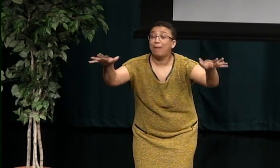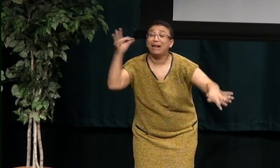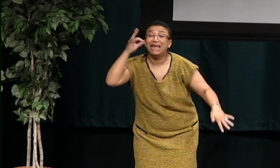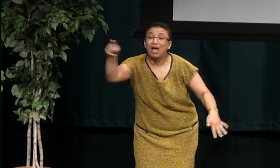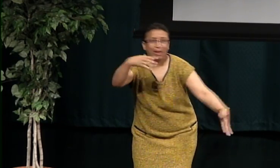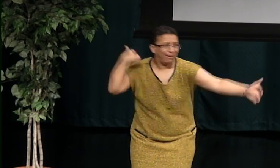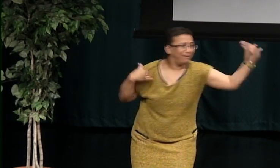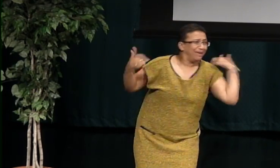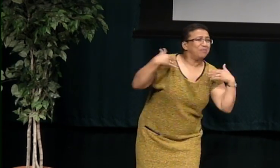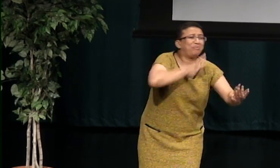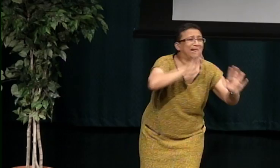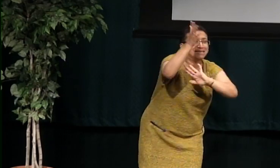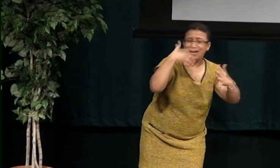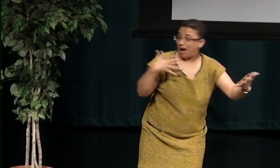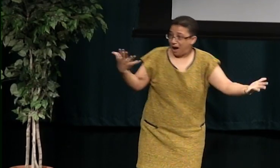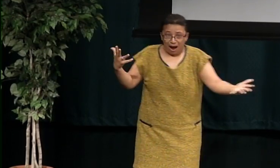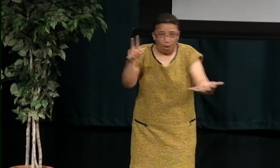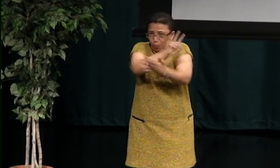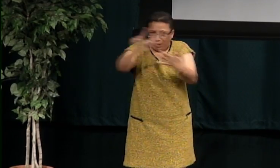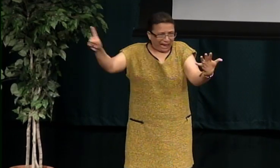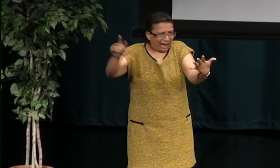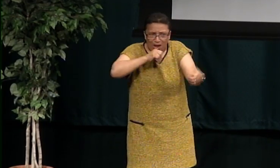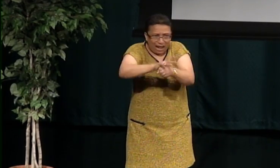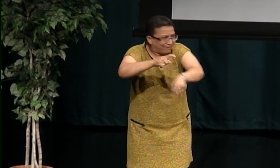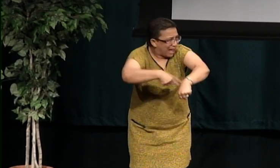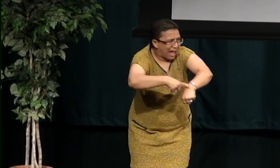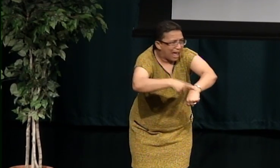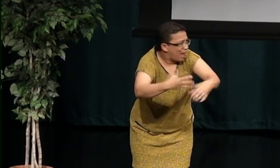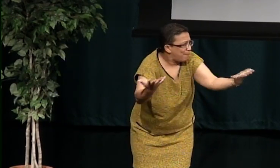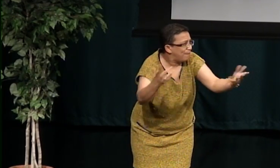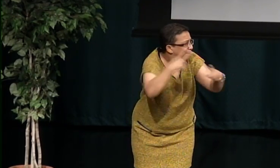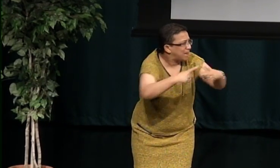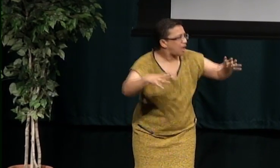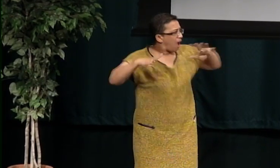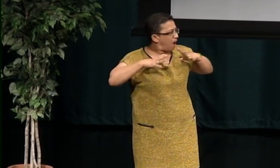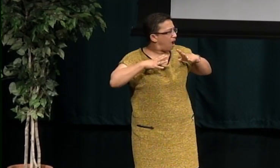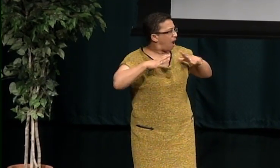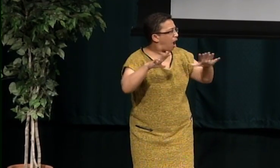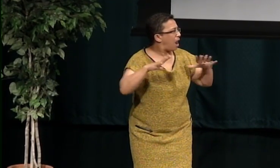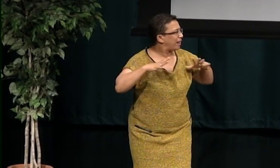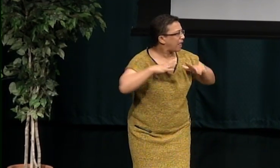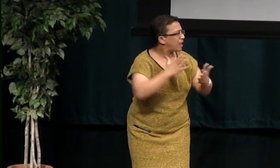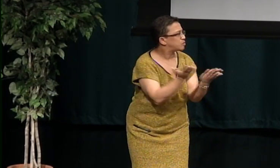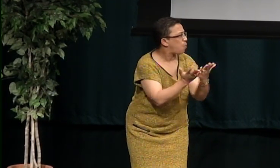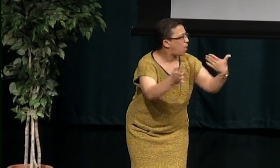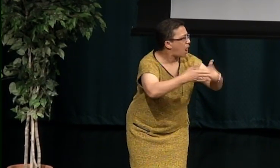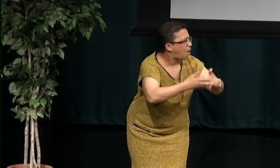We used to have a week. Now we have a whole month because we've recognized